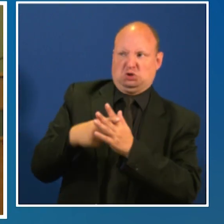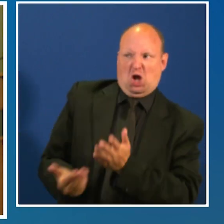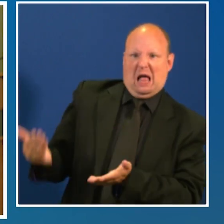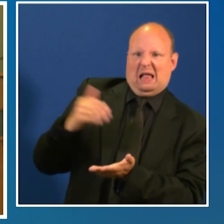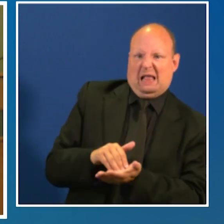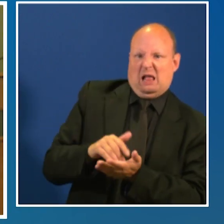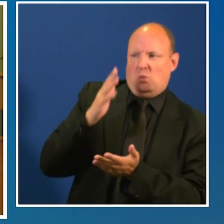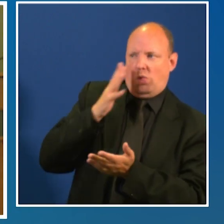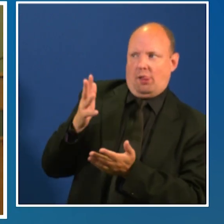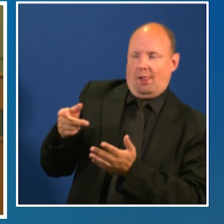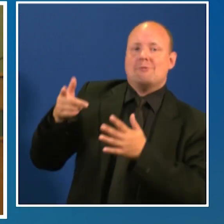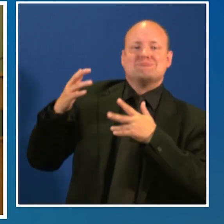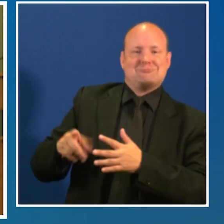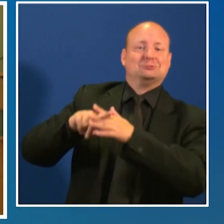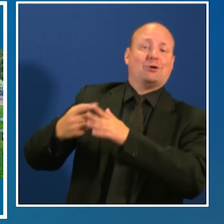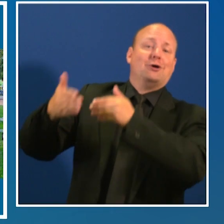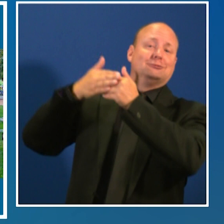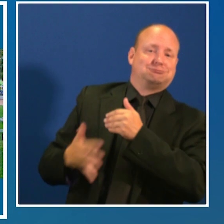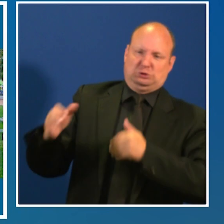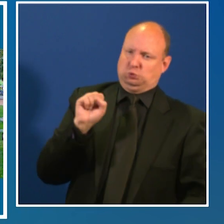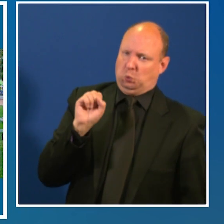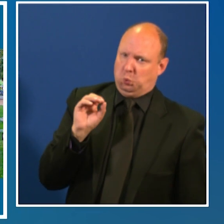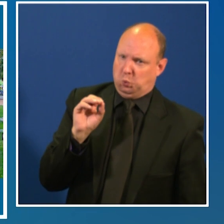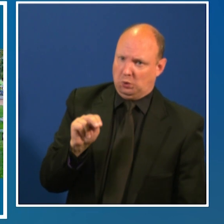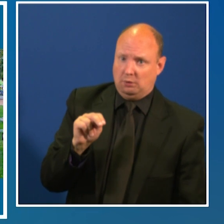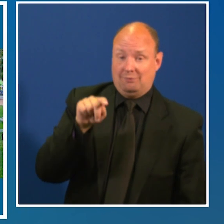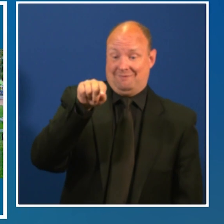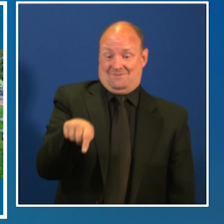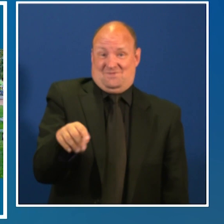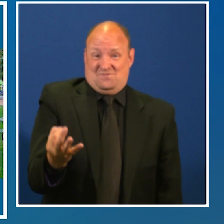screening in Fruit valley Park. Movie nights will continue every